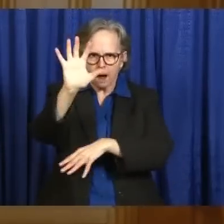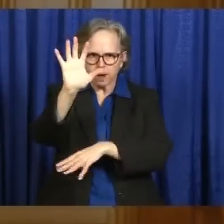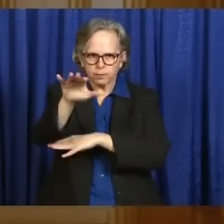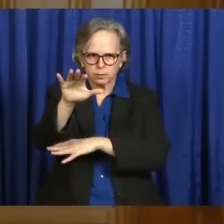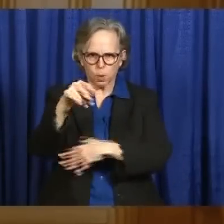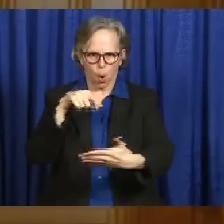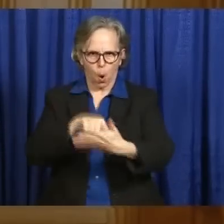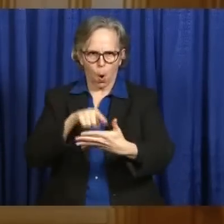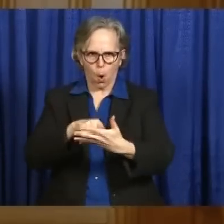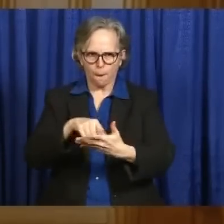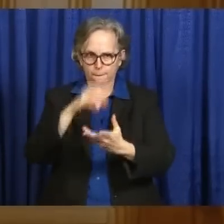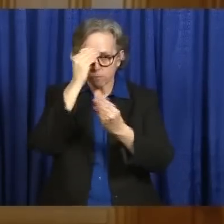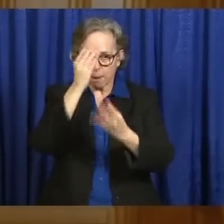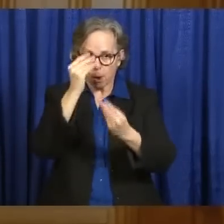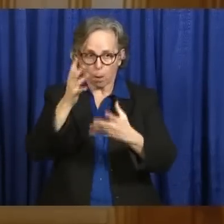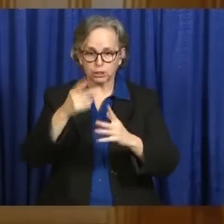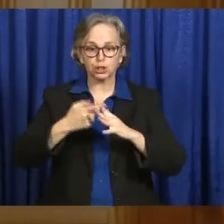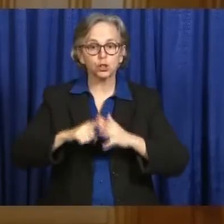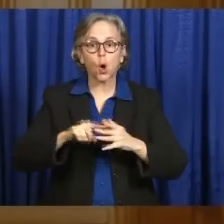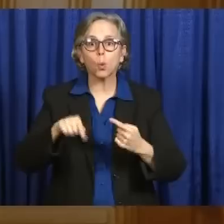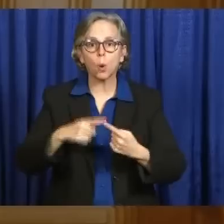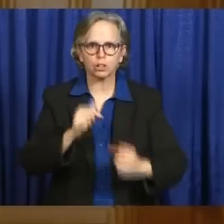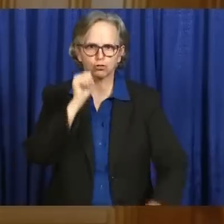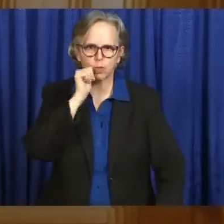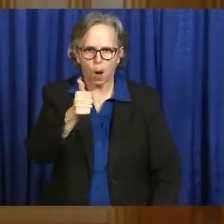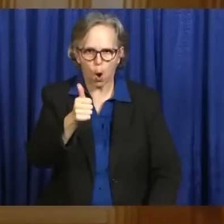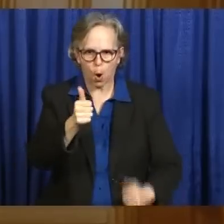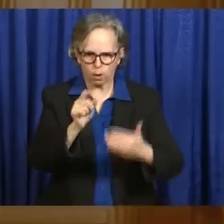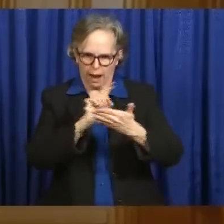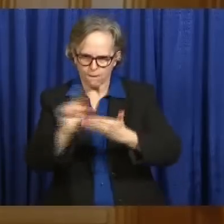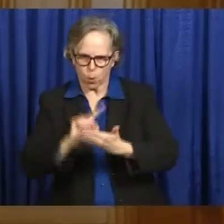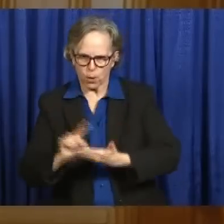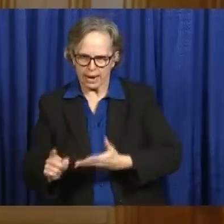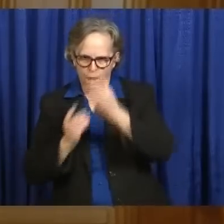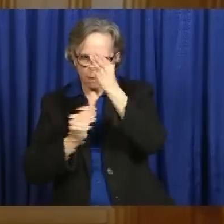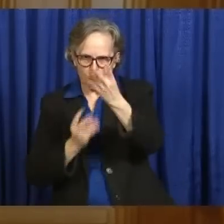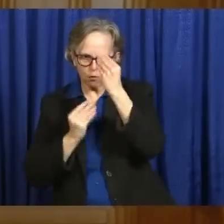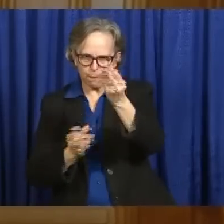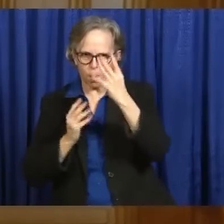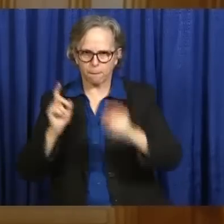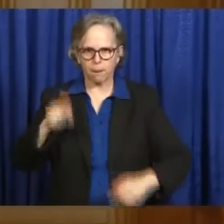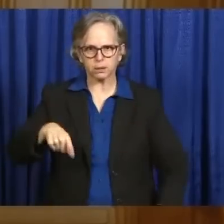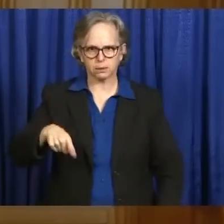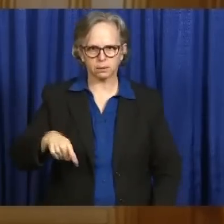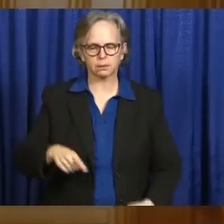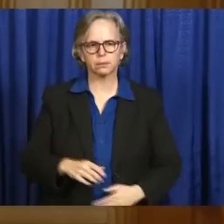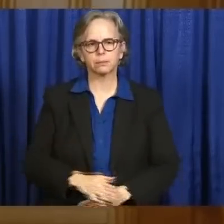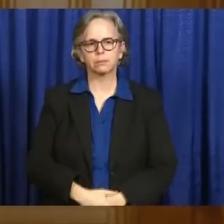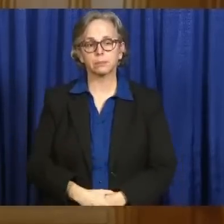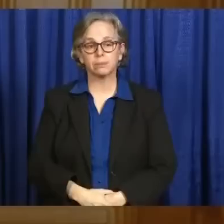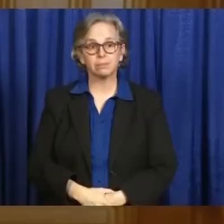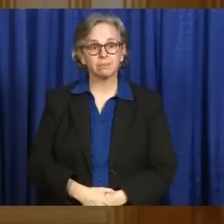GOD OF/VENTINVENTORY. EACH WEDNESDAY BY FIVE A CLOCK